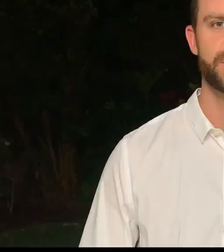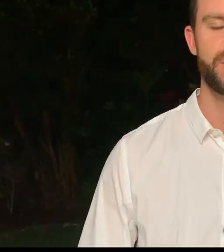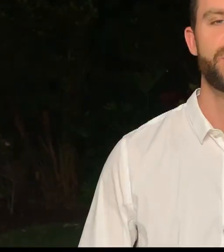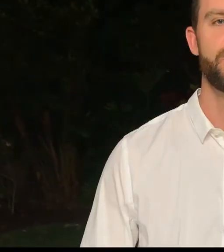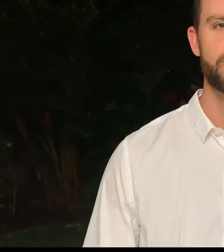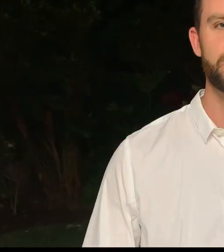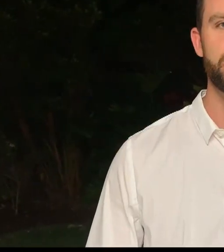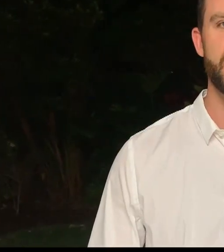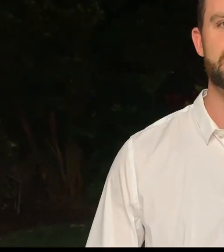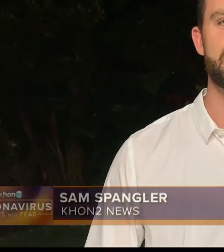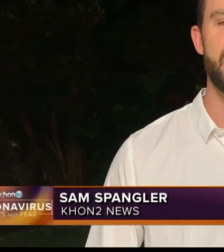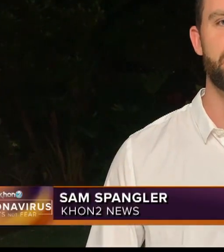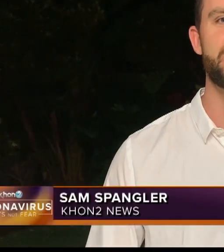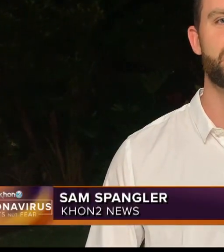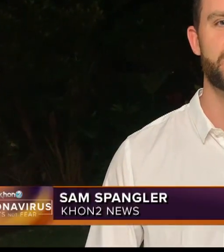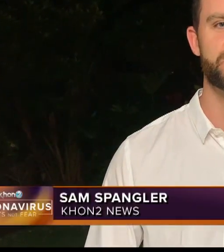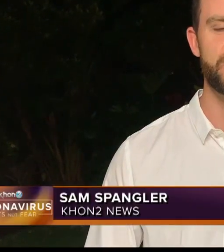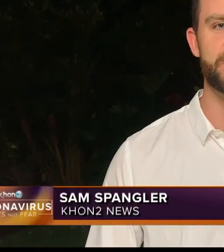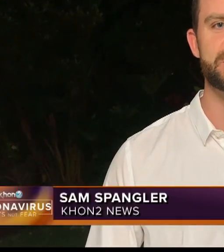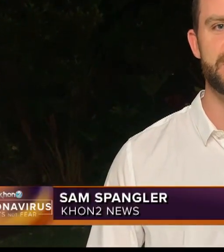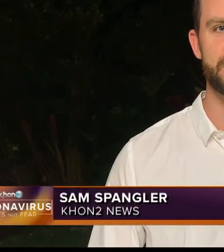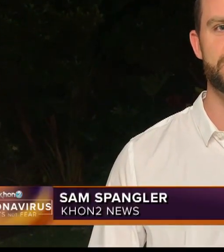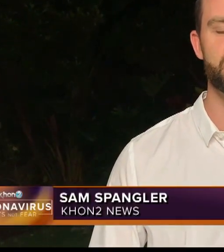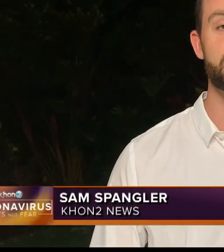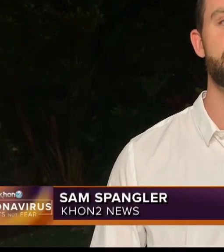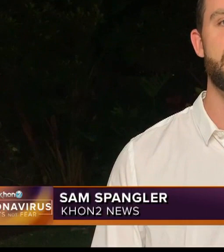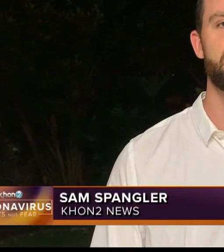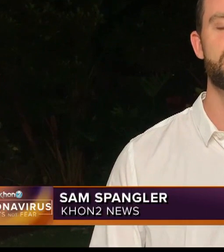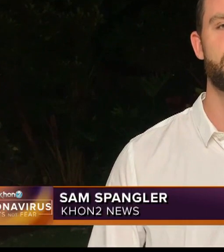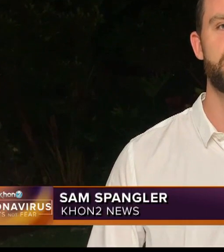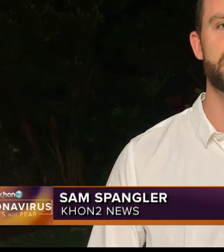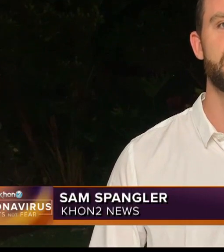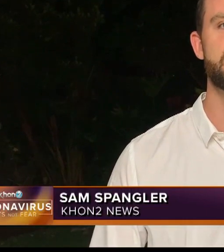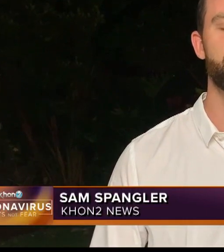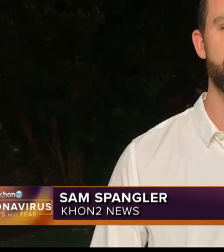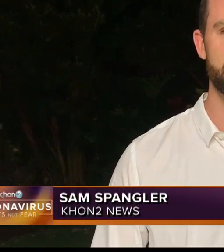WEEKLY...THE CITY IS ONE OF 170 PLACES IN 37 STATES TO USE THE BIOBOT'S TESTING